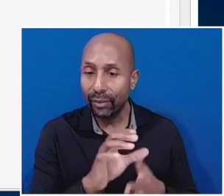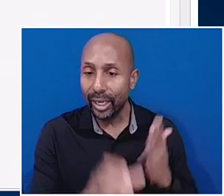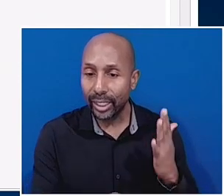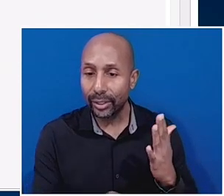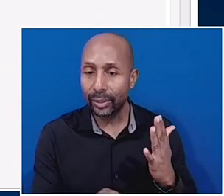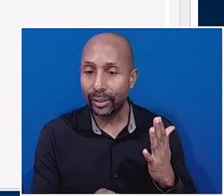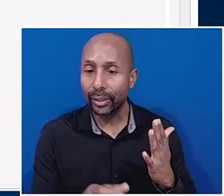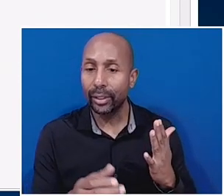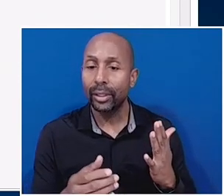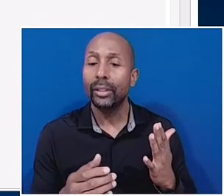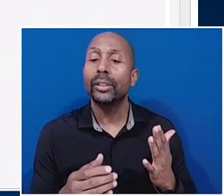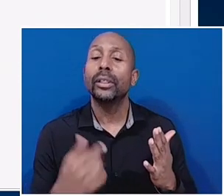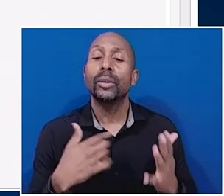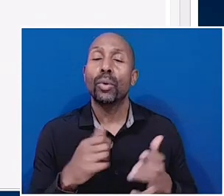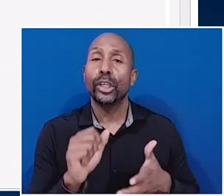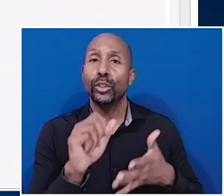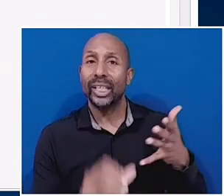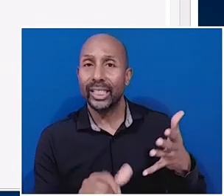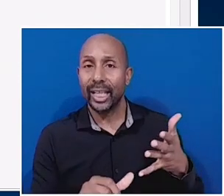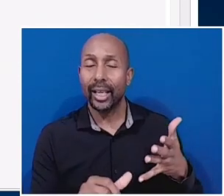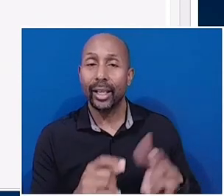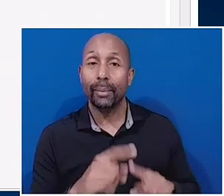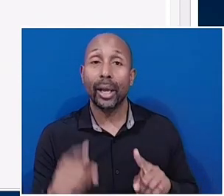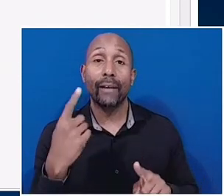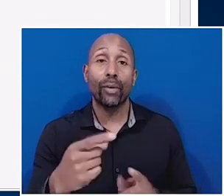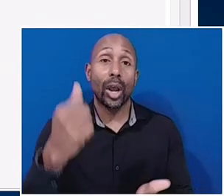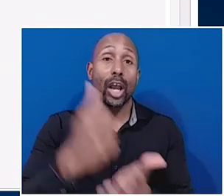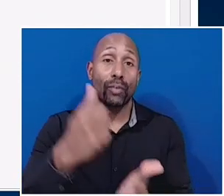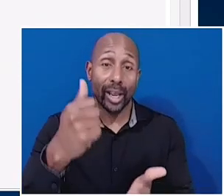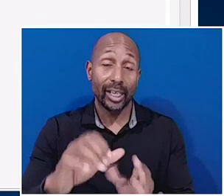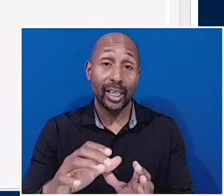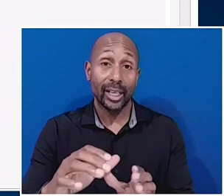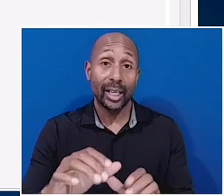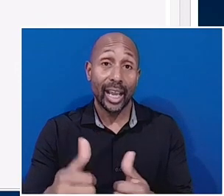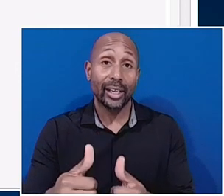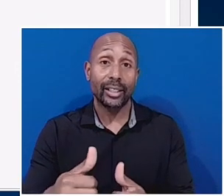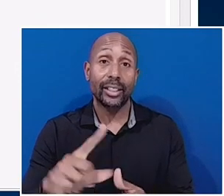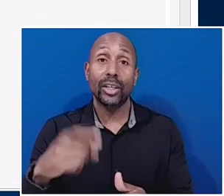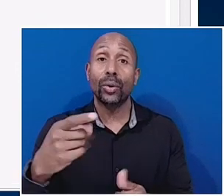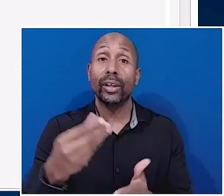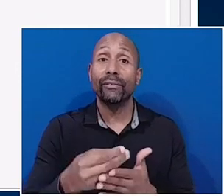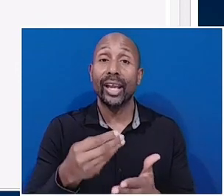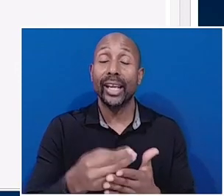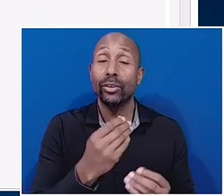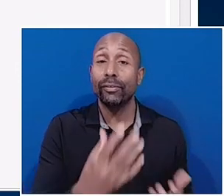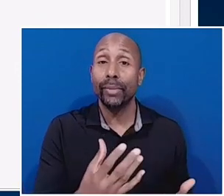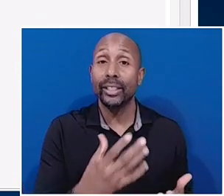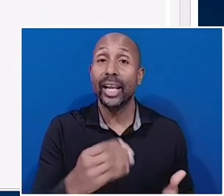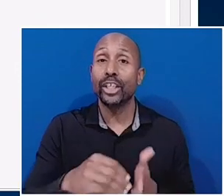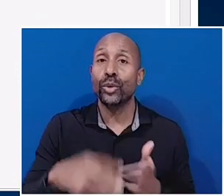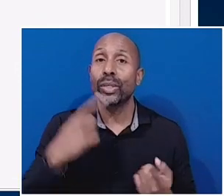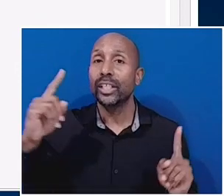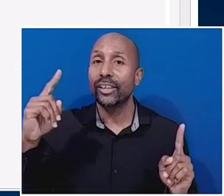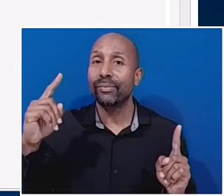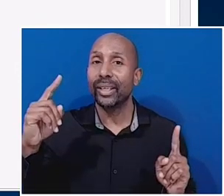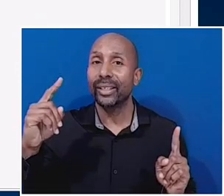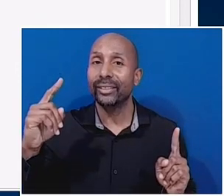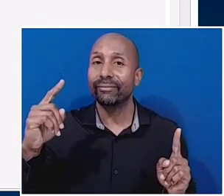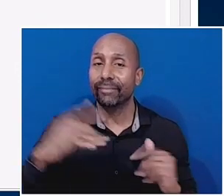For accrediting agencies, it's only financial information and student achievement at minimum. So I would also just remind you that, you